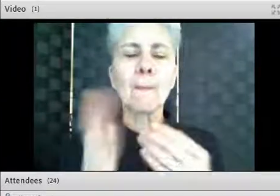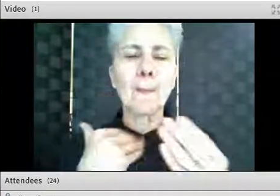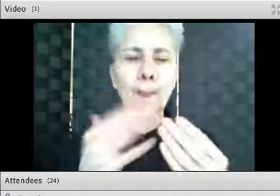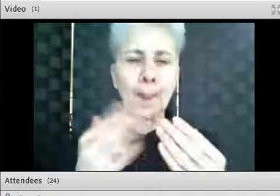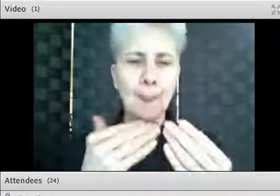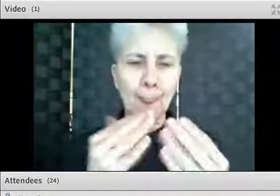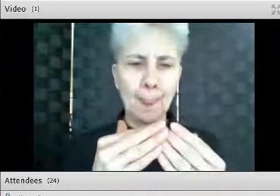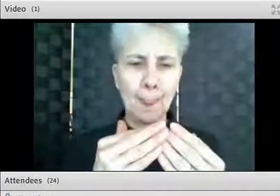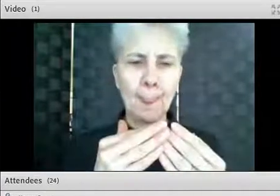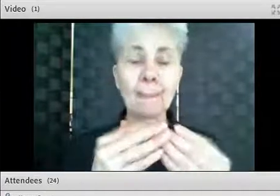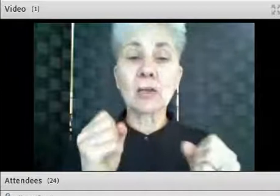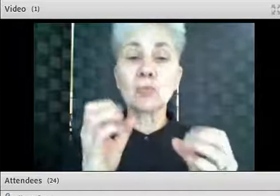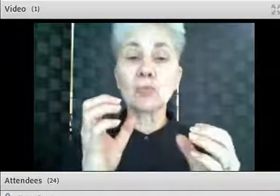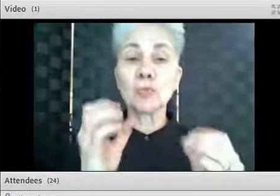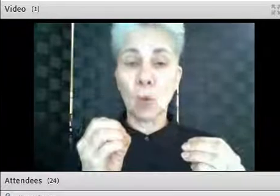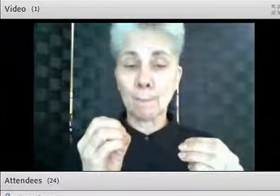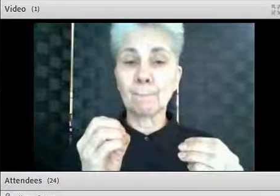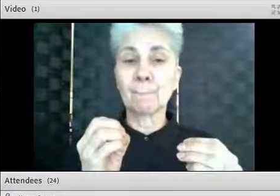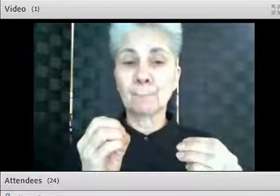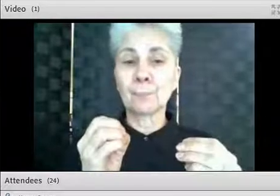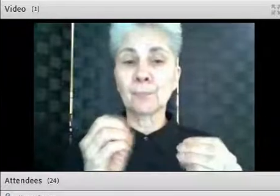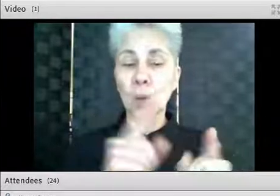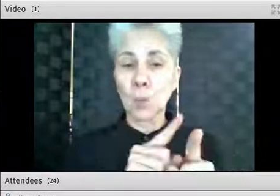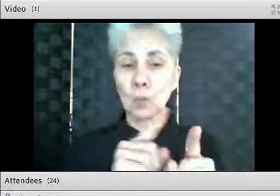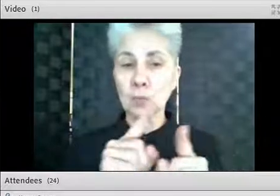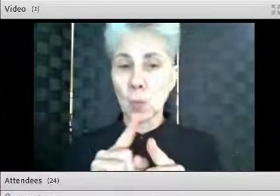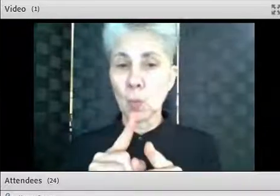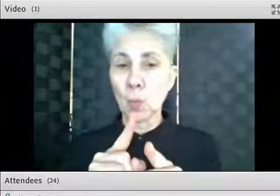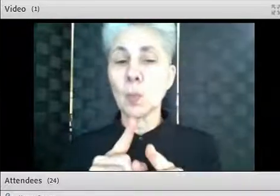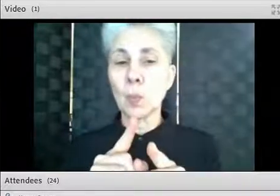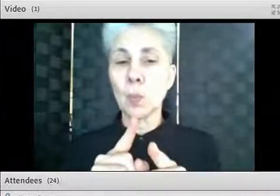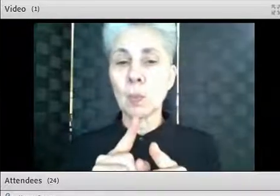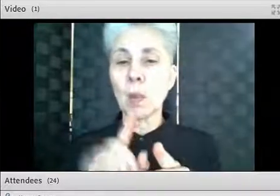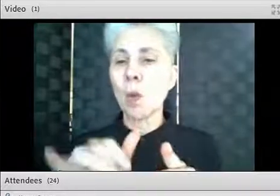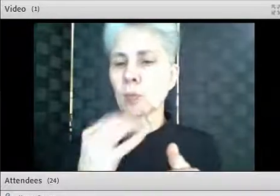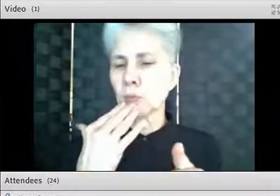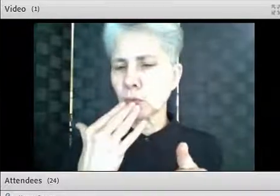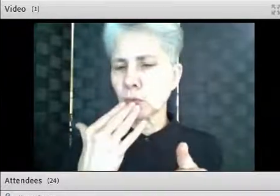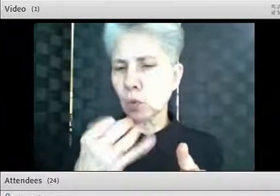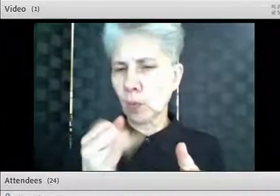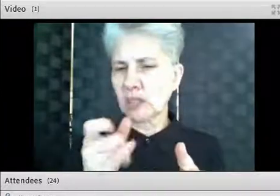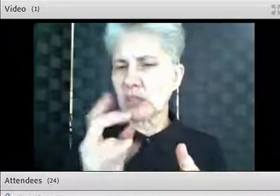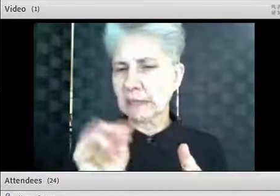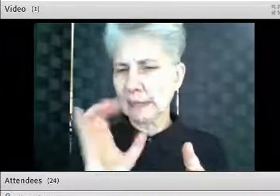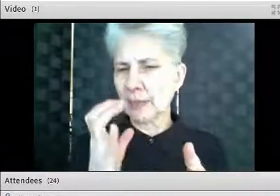Okay. So then also -- Oh, good, Gretchen. So it just seems that it just stopped.